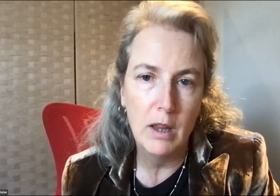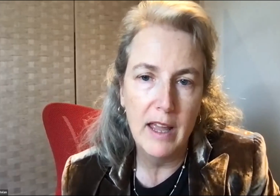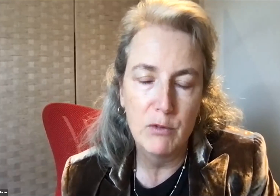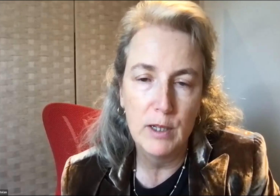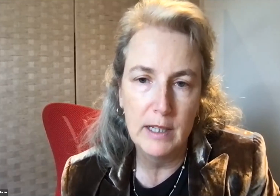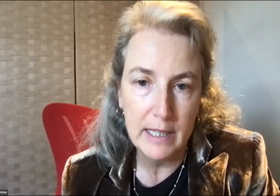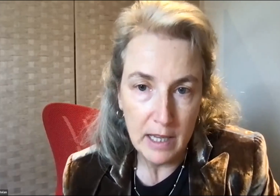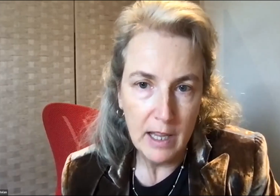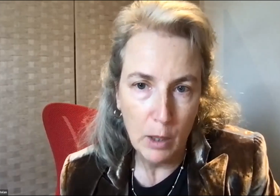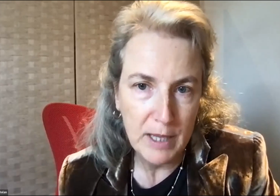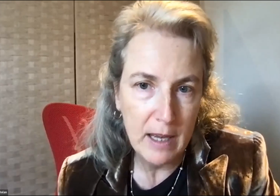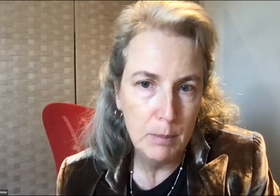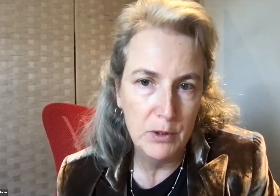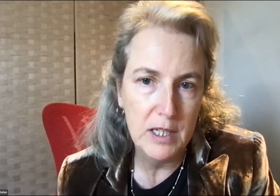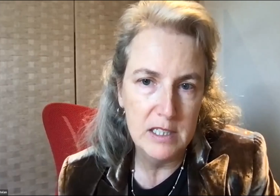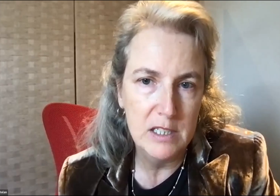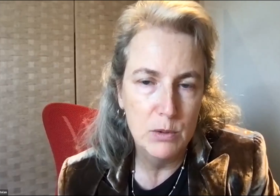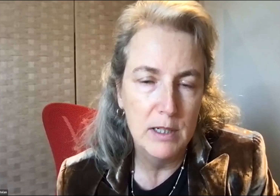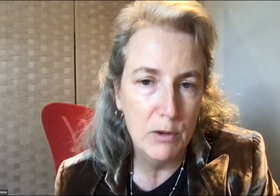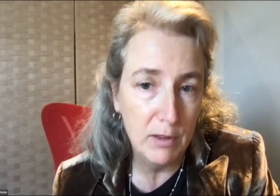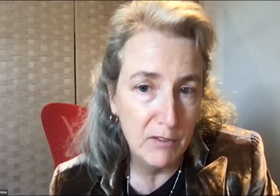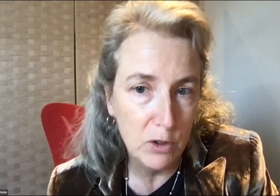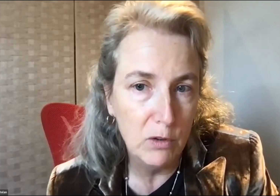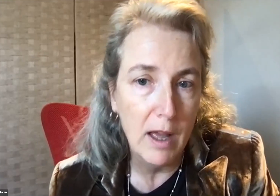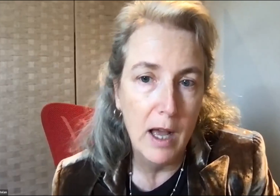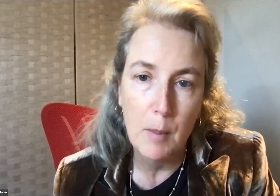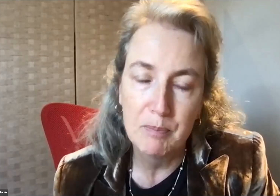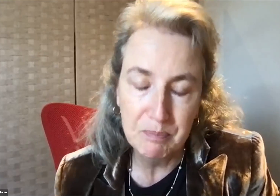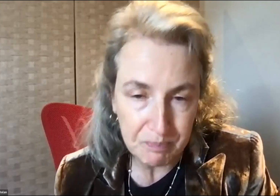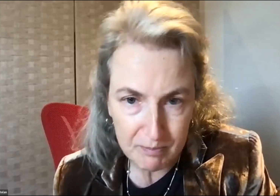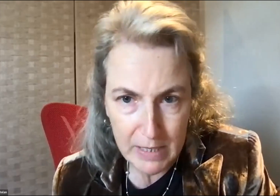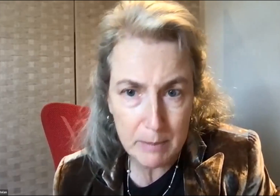Dc: You all have really helped catapult us into another level.